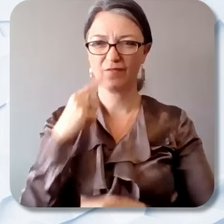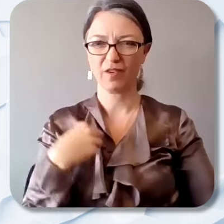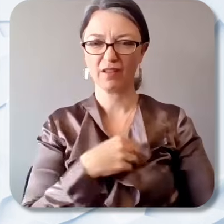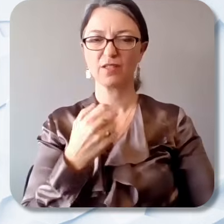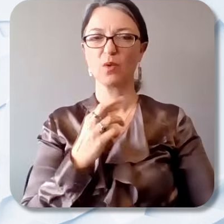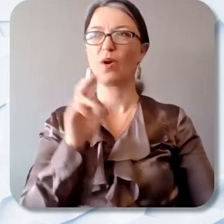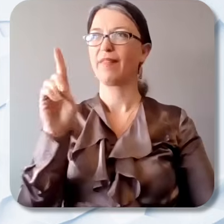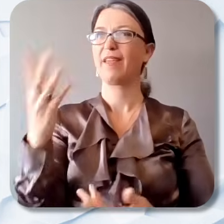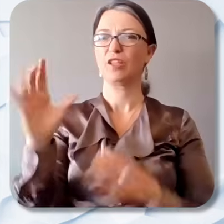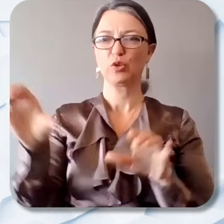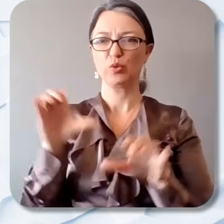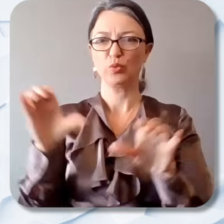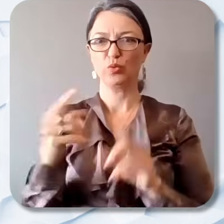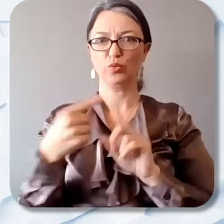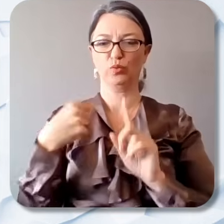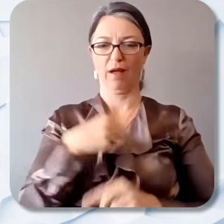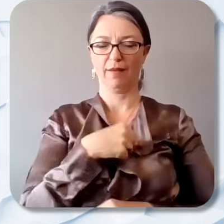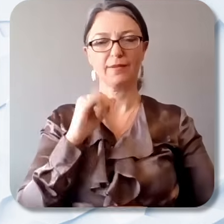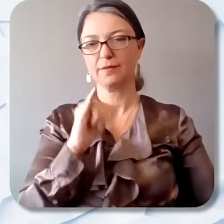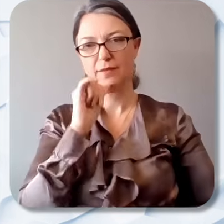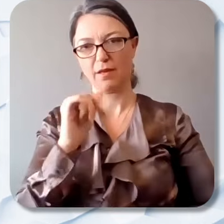to us, and that is not the intent of this data collection.